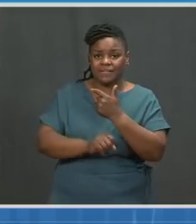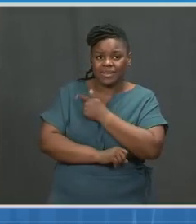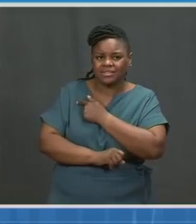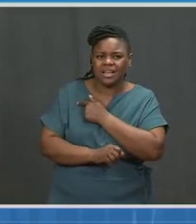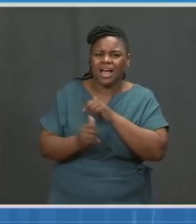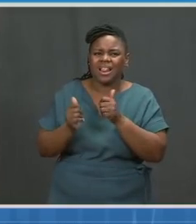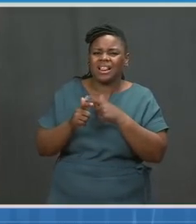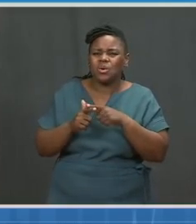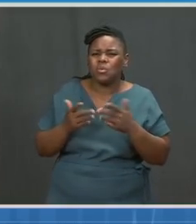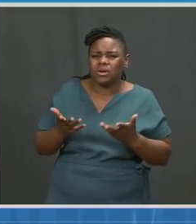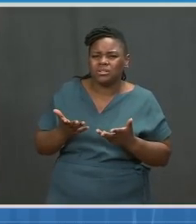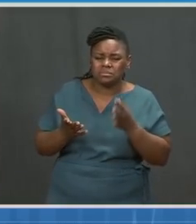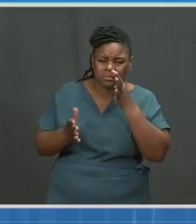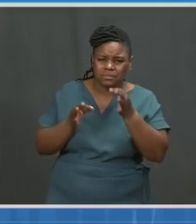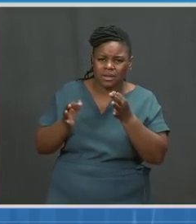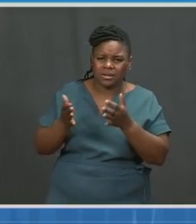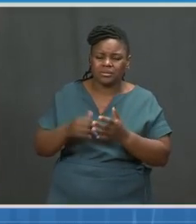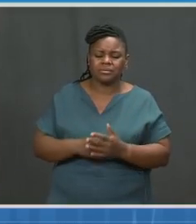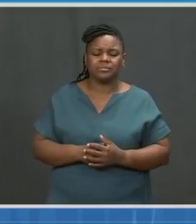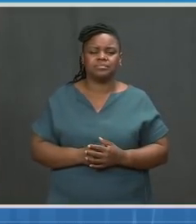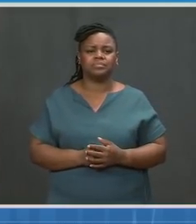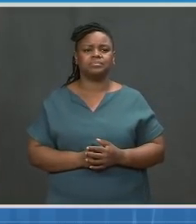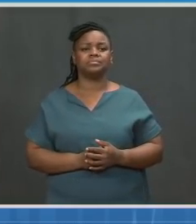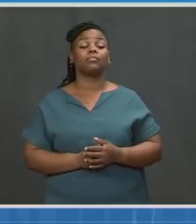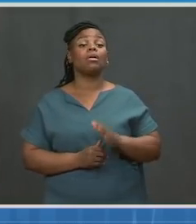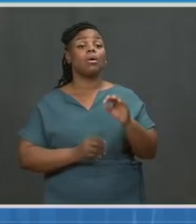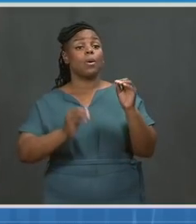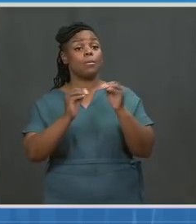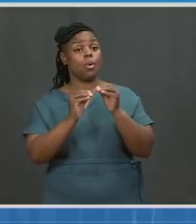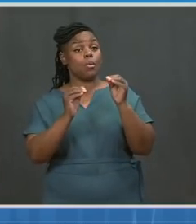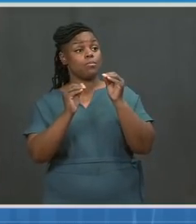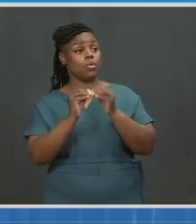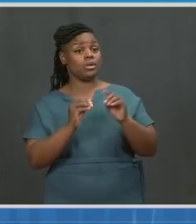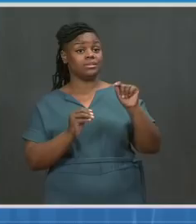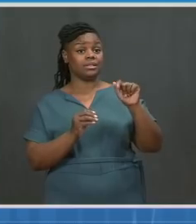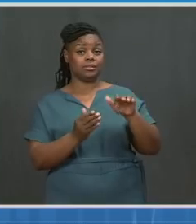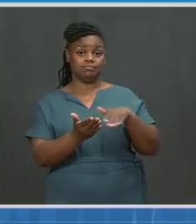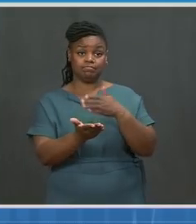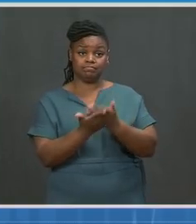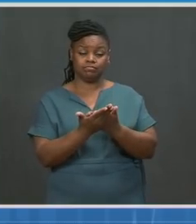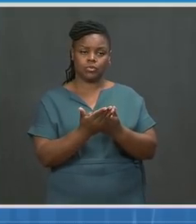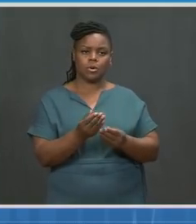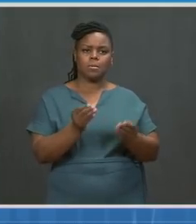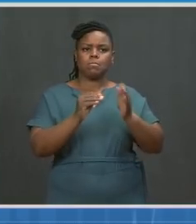Dr. Walensky: Thank you. There's increasing data that suggests that most of transmission is happening indoors rather than outdoors;